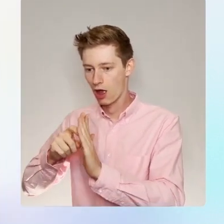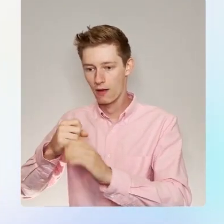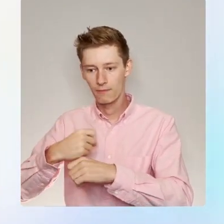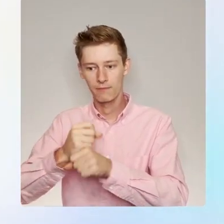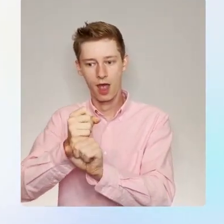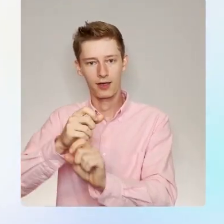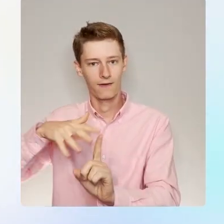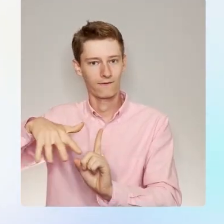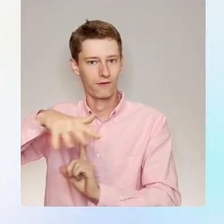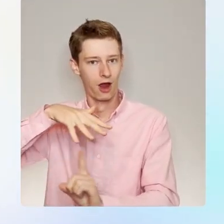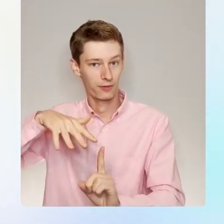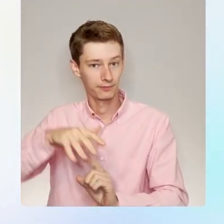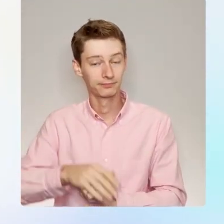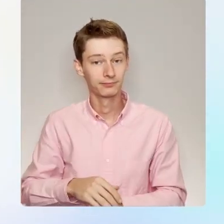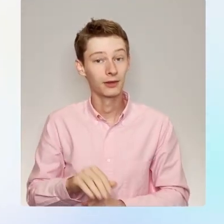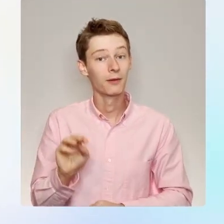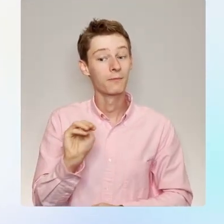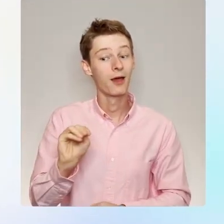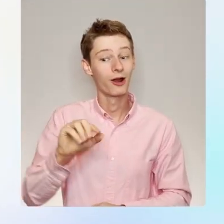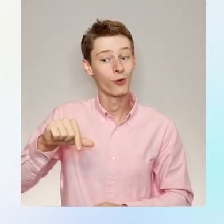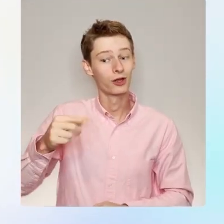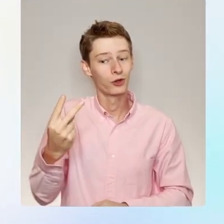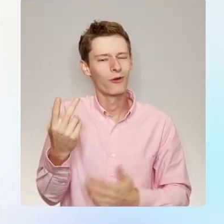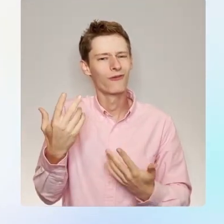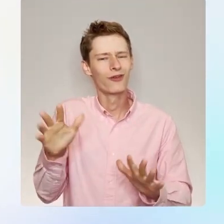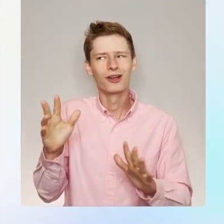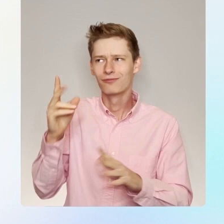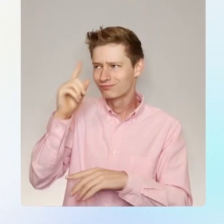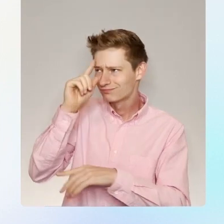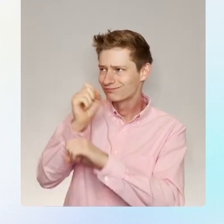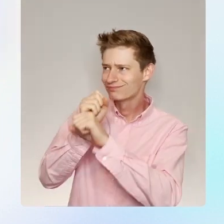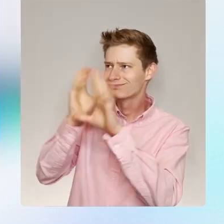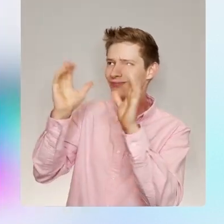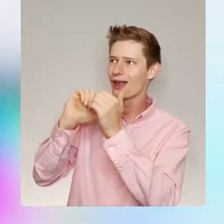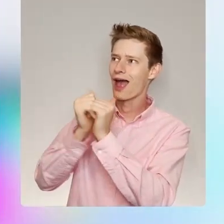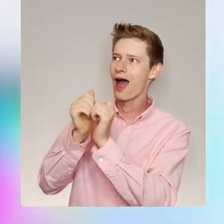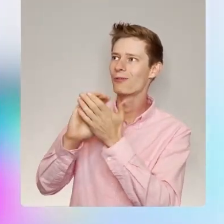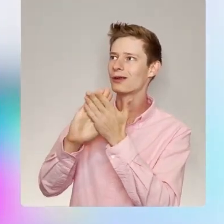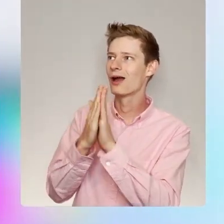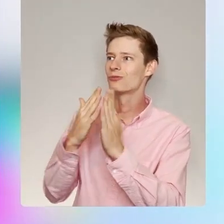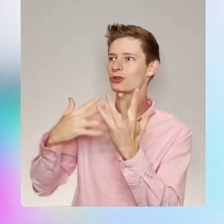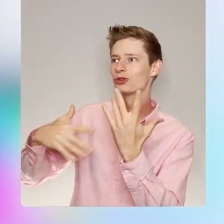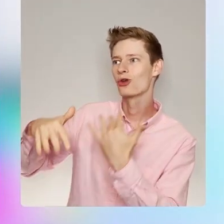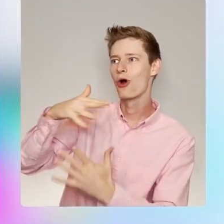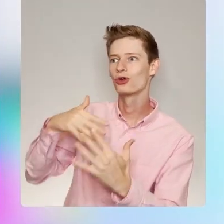Meta Quest 2 has started to capture the vision of how we can be more social in VR,